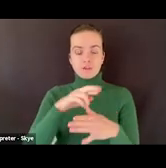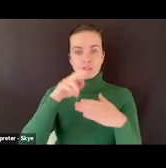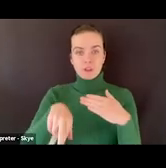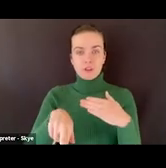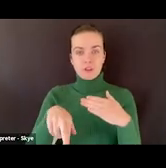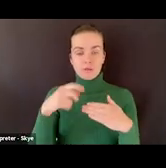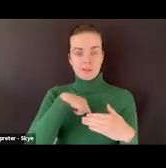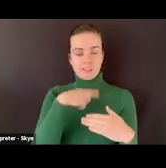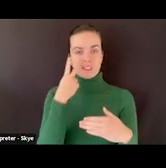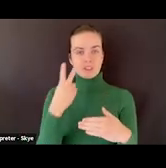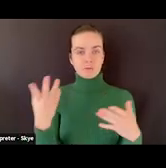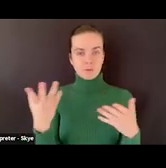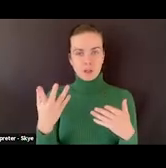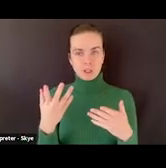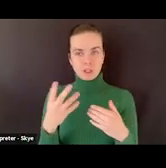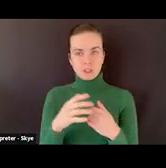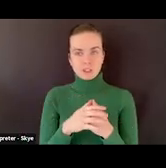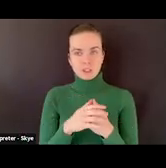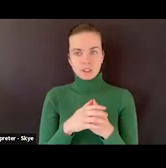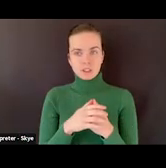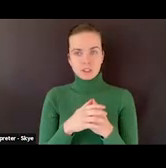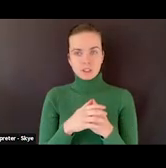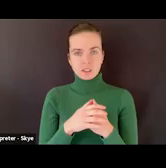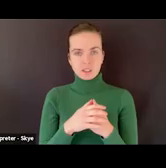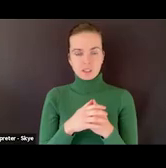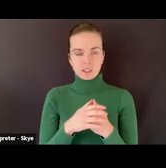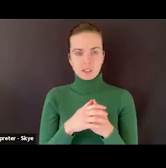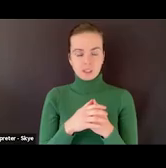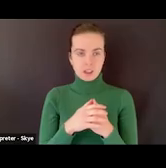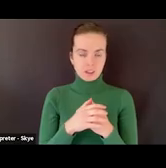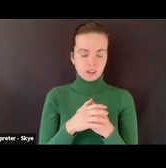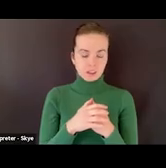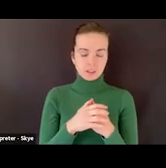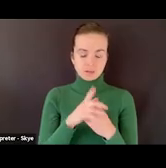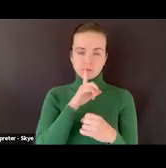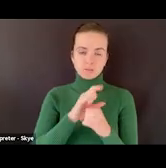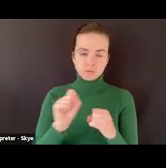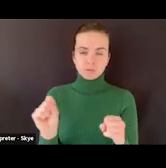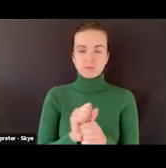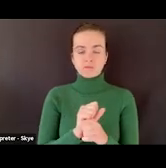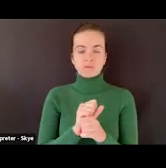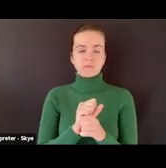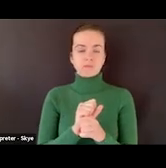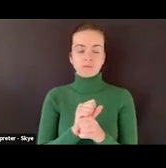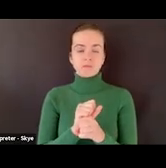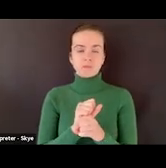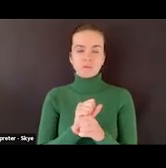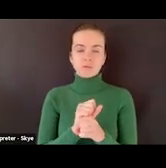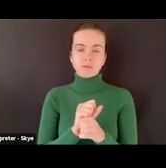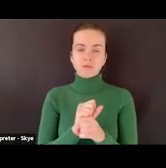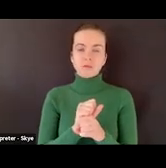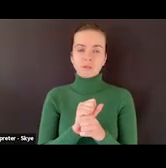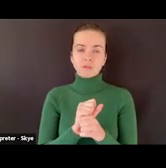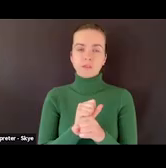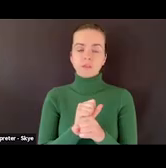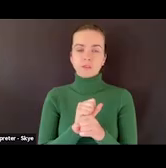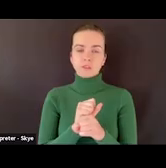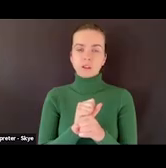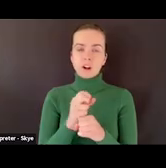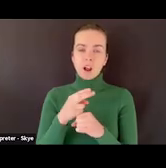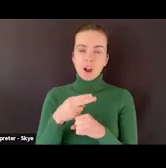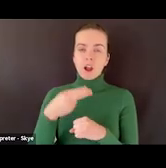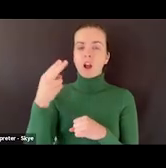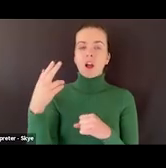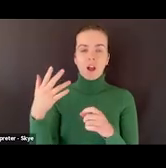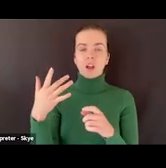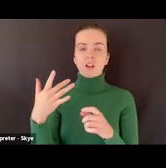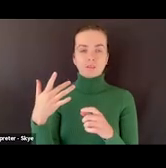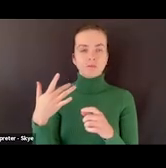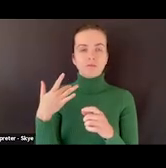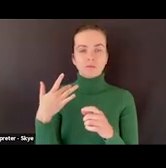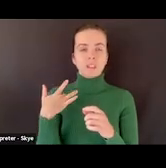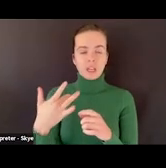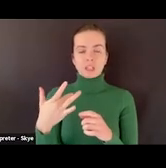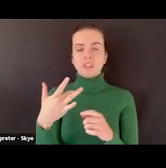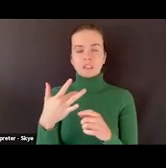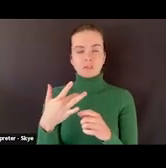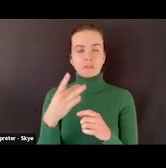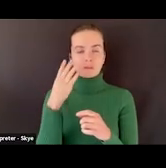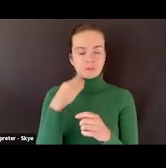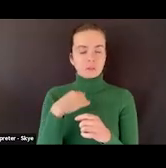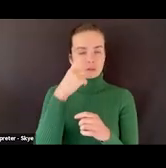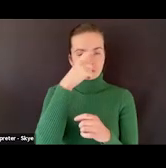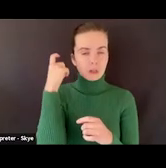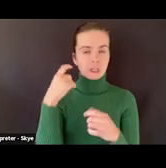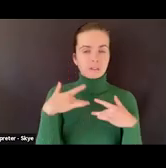as we see it, is just the unbelievably high rates of experiencing traumatic events. And so how we